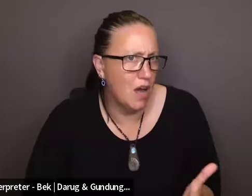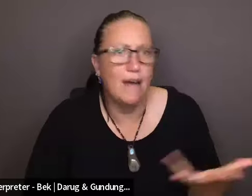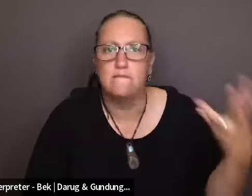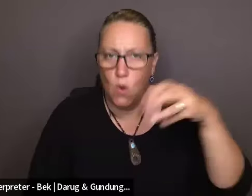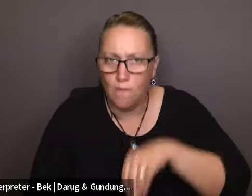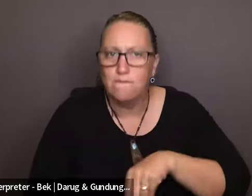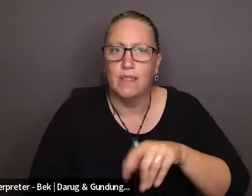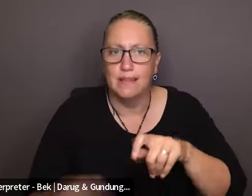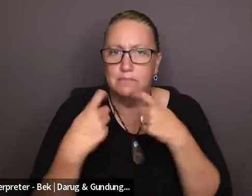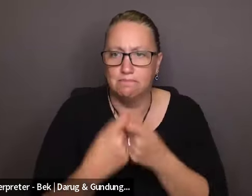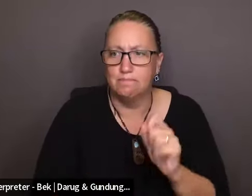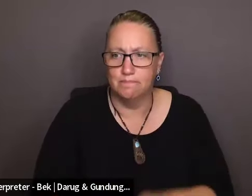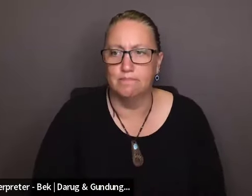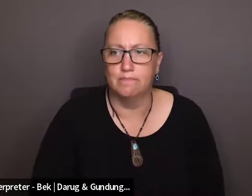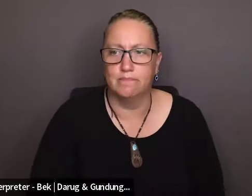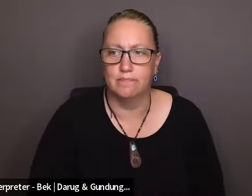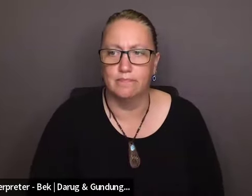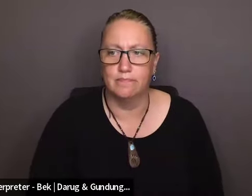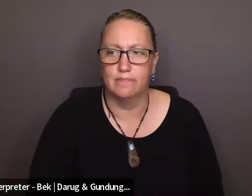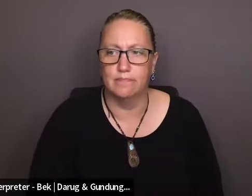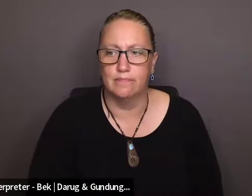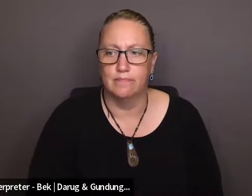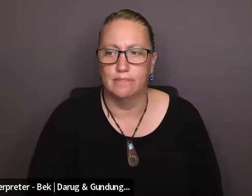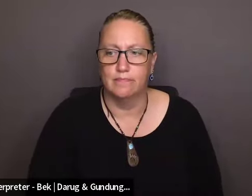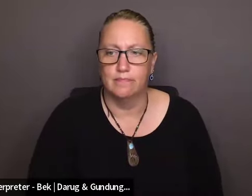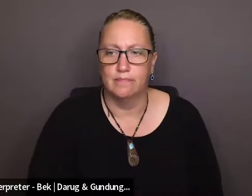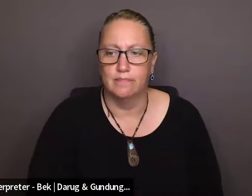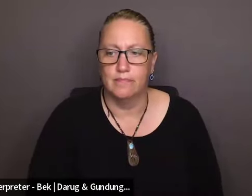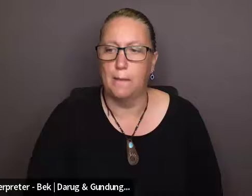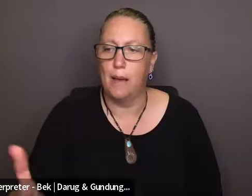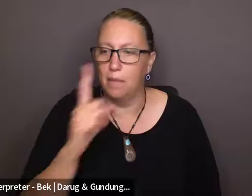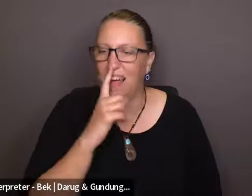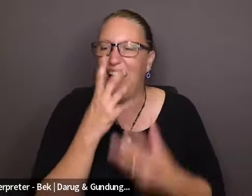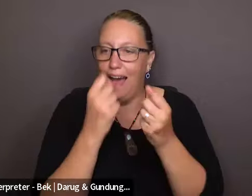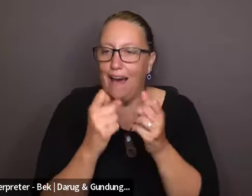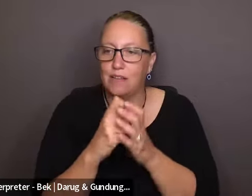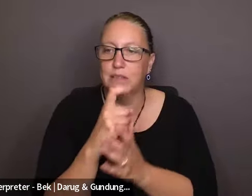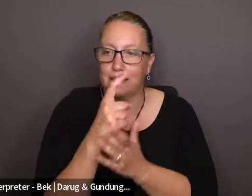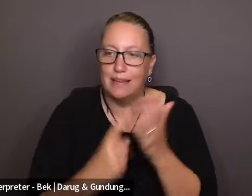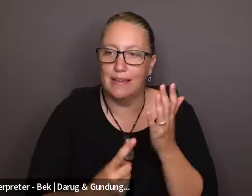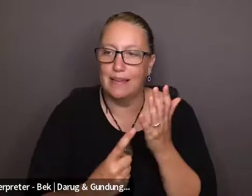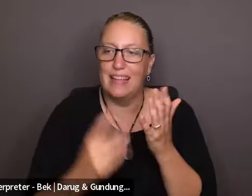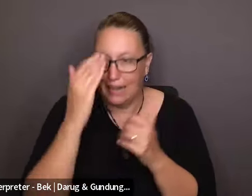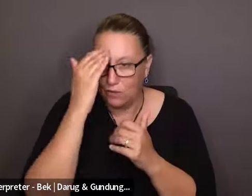family members, if people need support to participate, which we would expect, then yes, they are part of the team